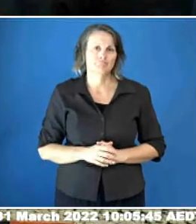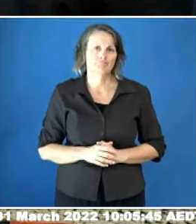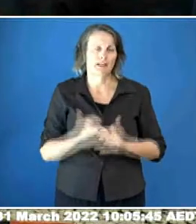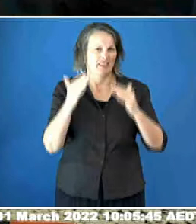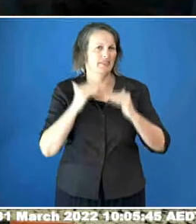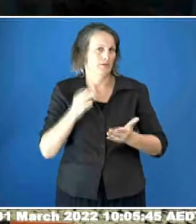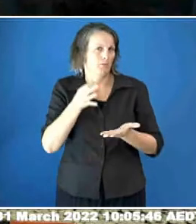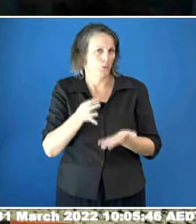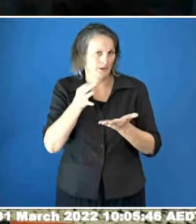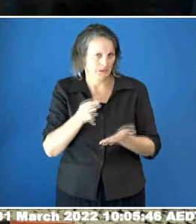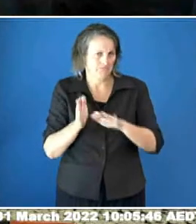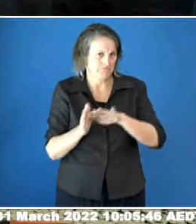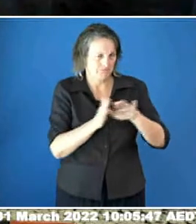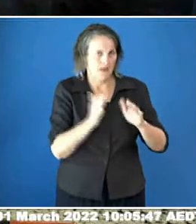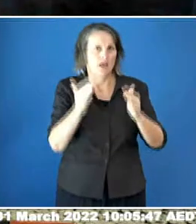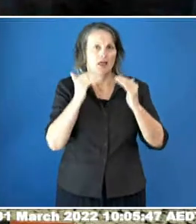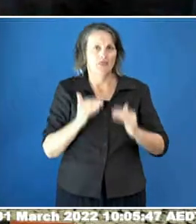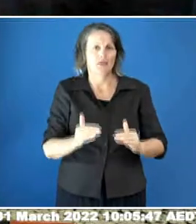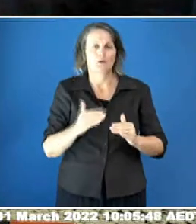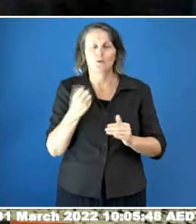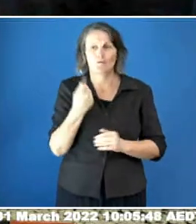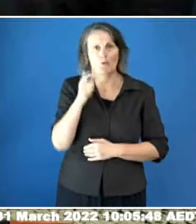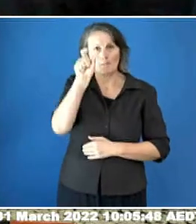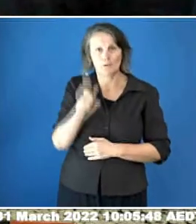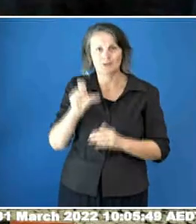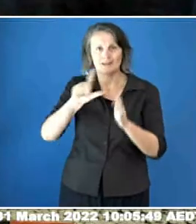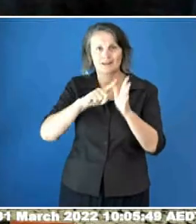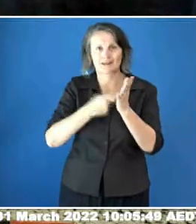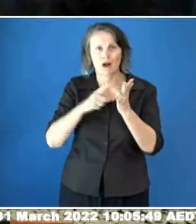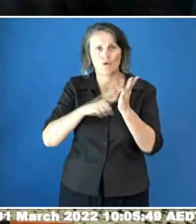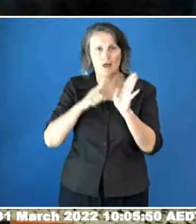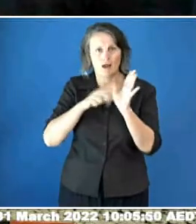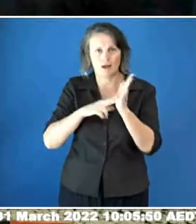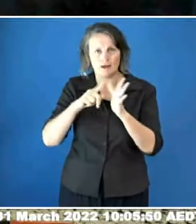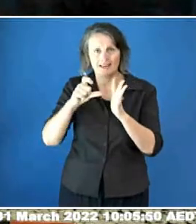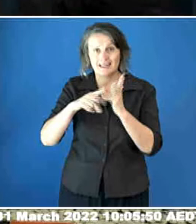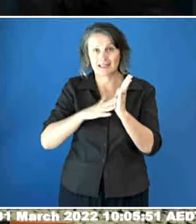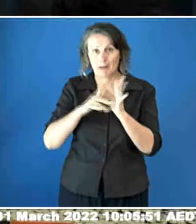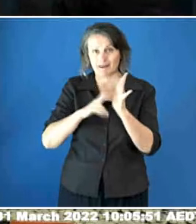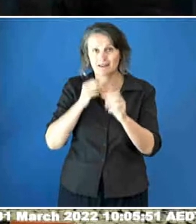Cumming. She is the Service Manager Community Aged and Disability for Anglicare Southern Queensland.